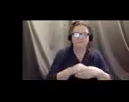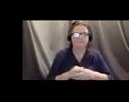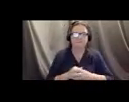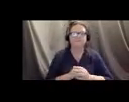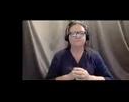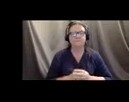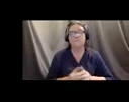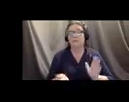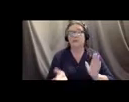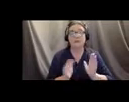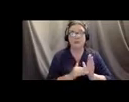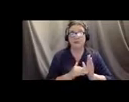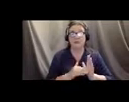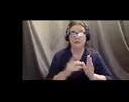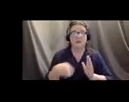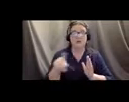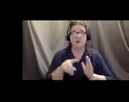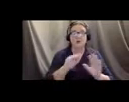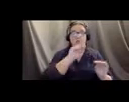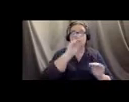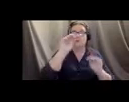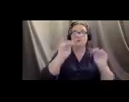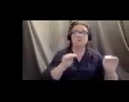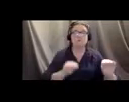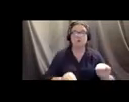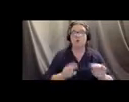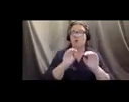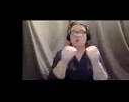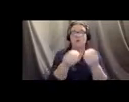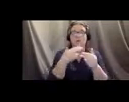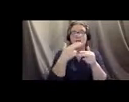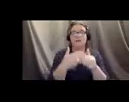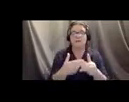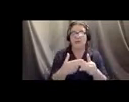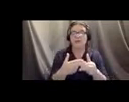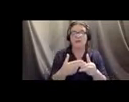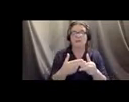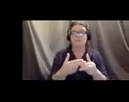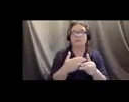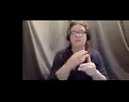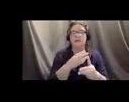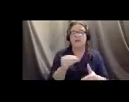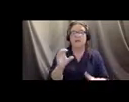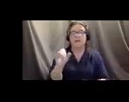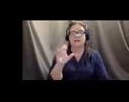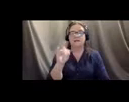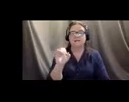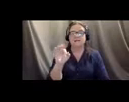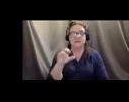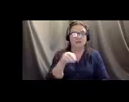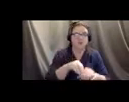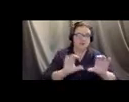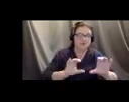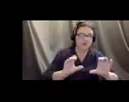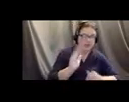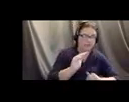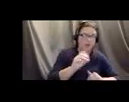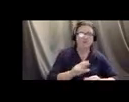And again, you can put your organization name and the sector in the chat or raise your hand.